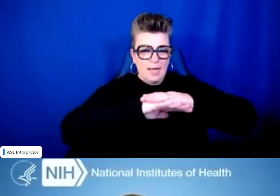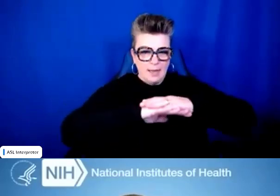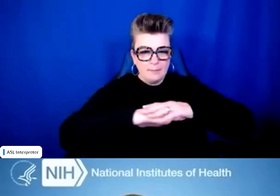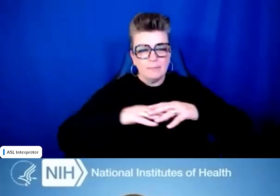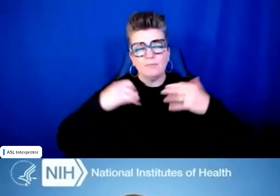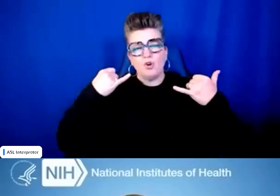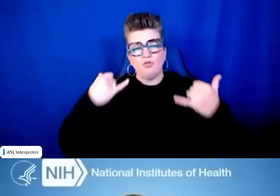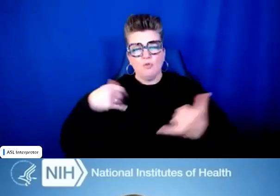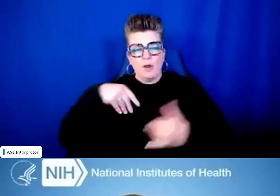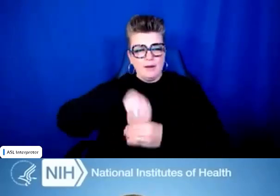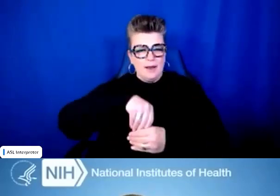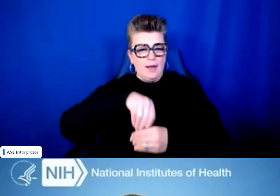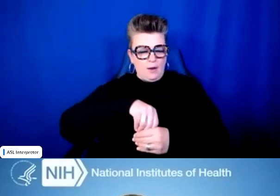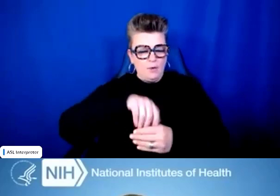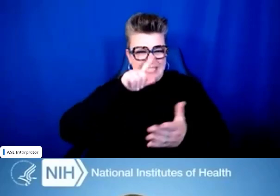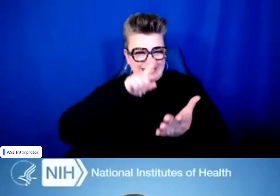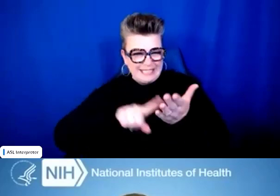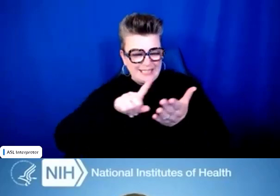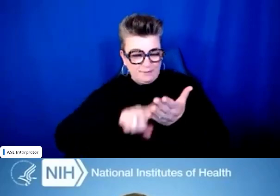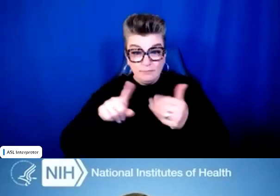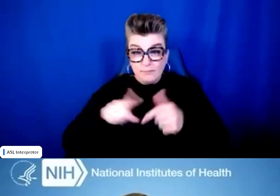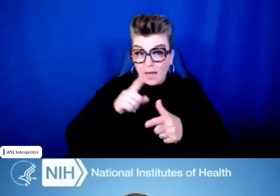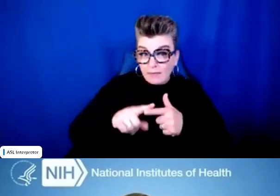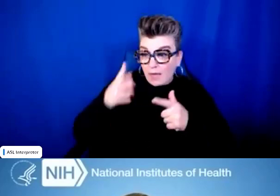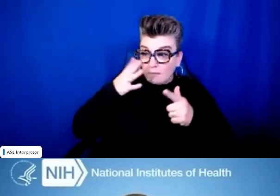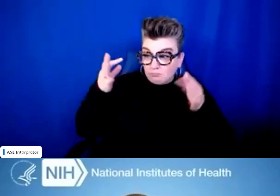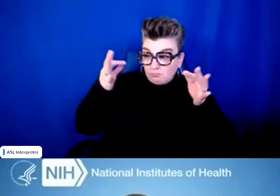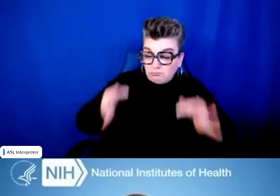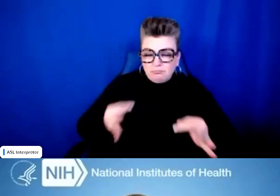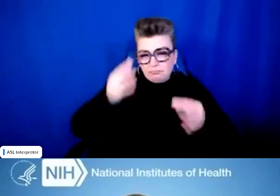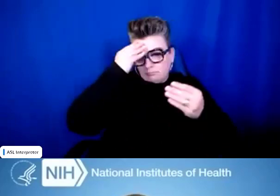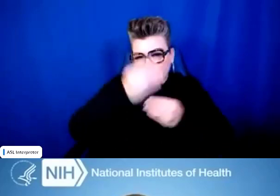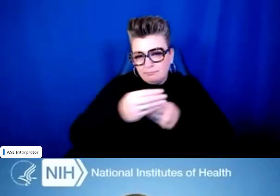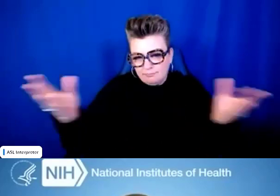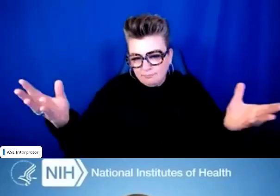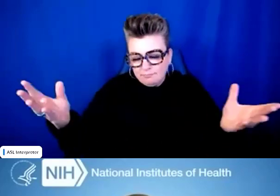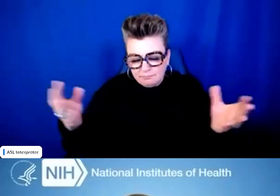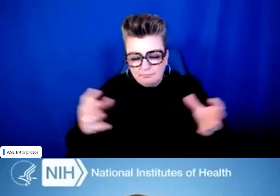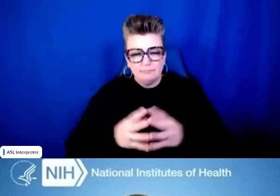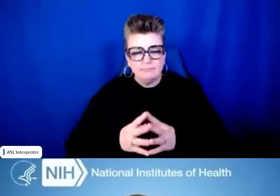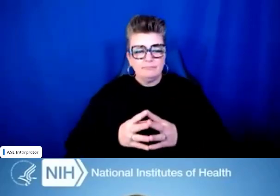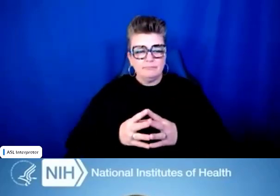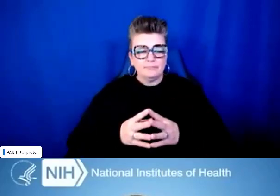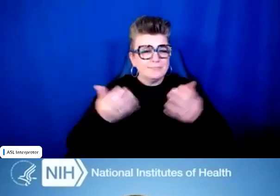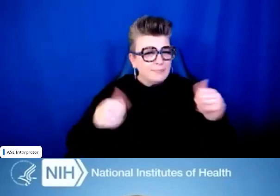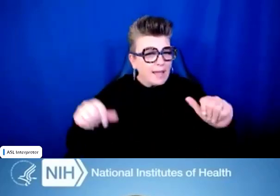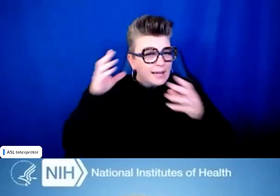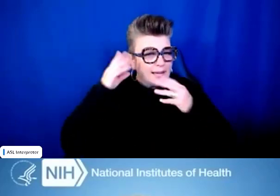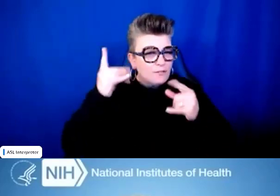and we'll certainly send that out to the community as soon as we have more information on anything related to the cost or the budget.